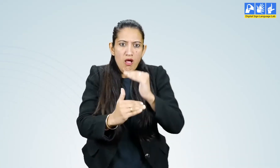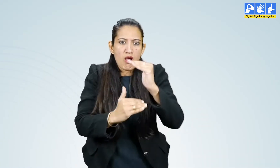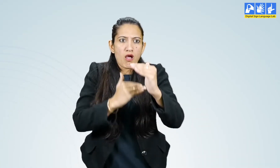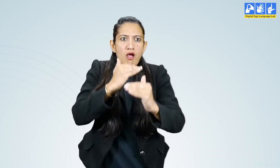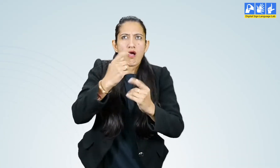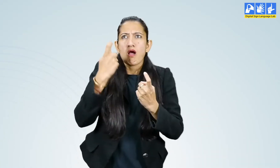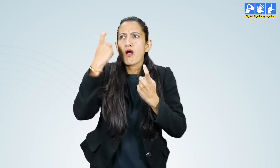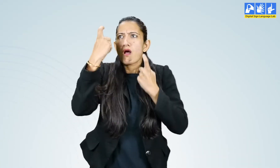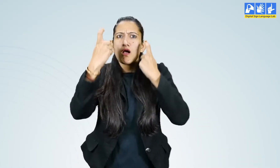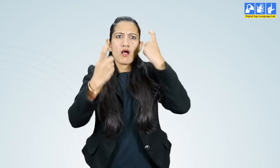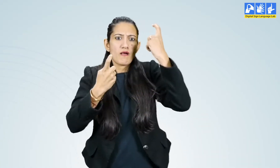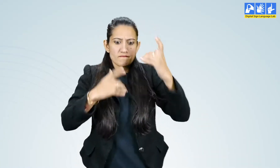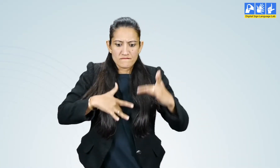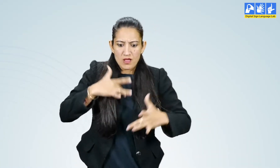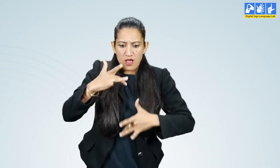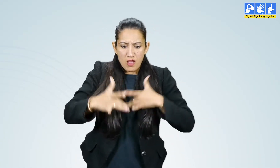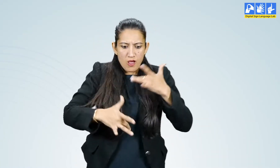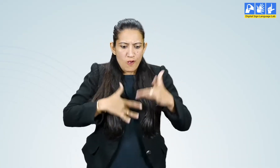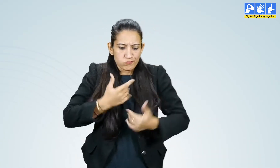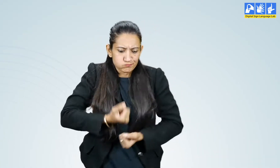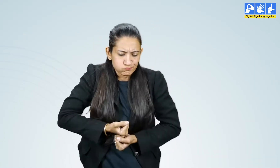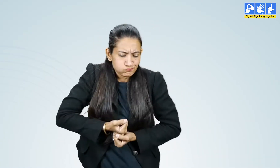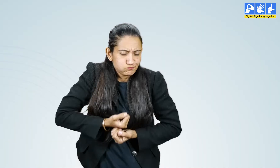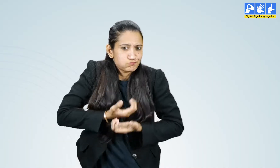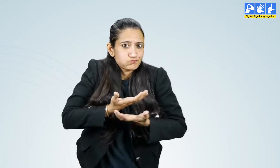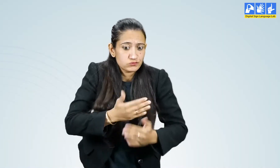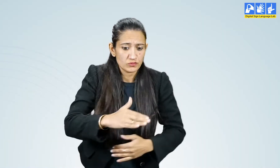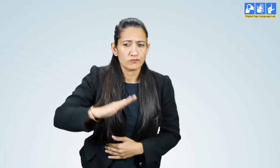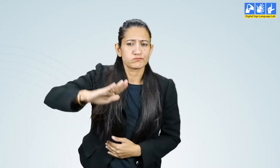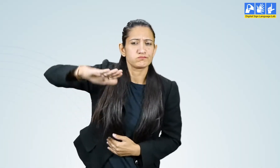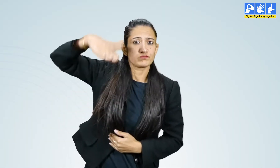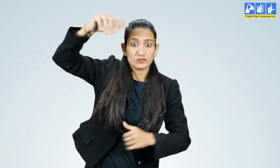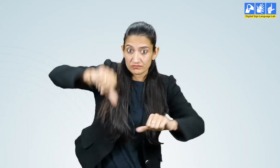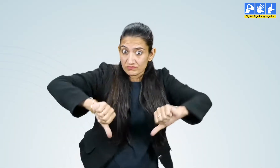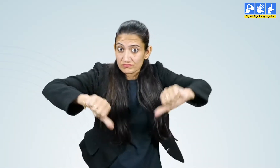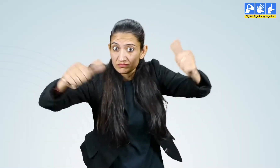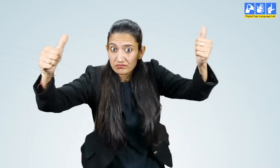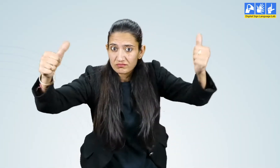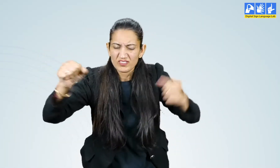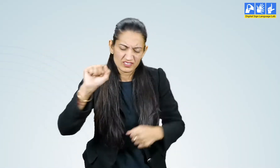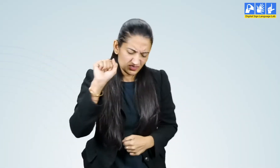so that the child can develop critical thinking skills and express themselves. Can your deaf child be successful?